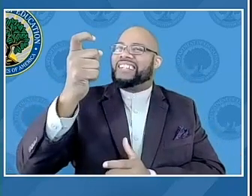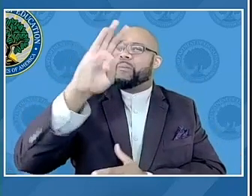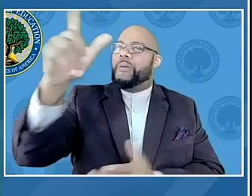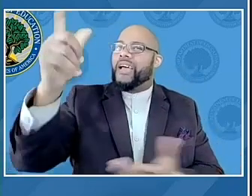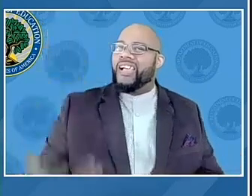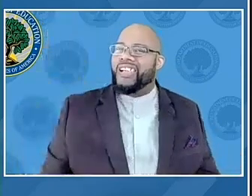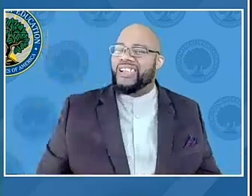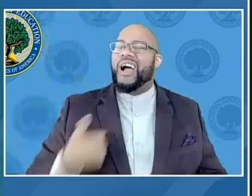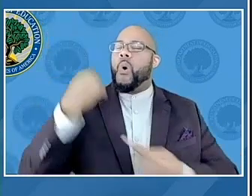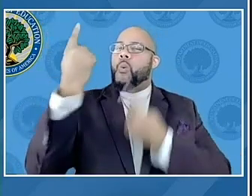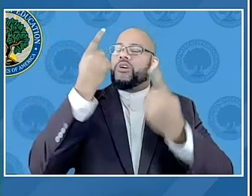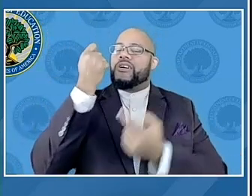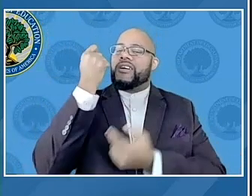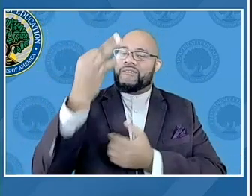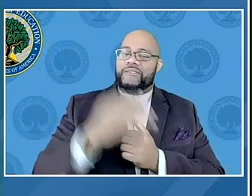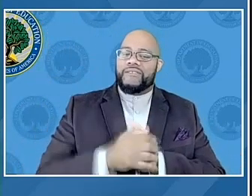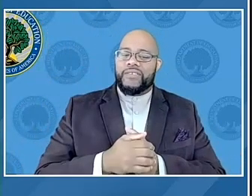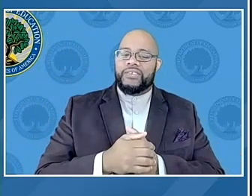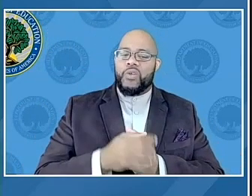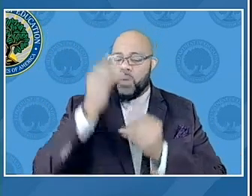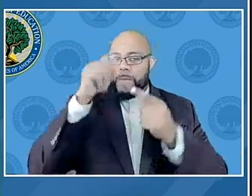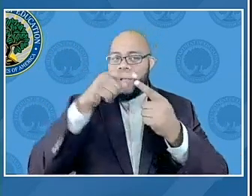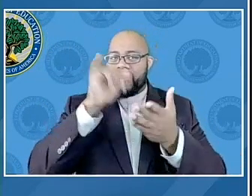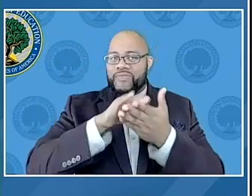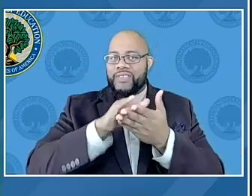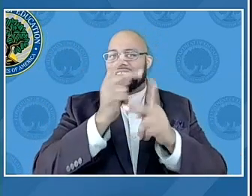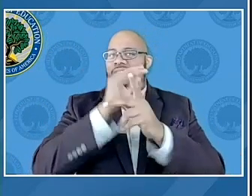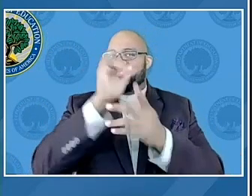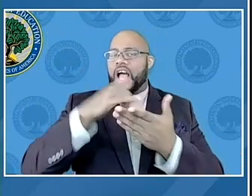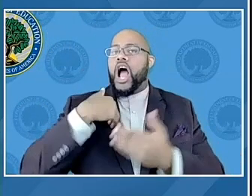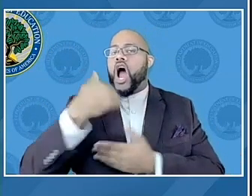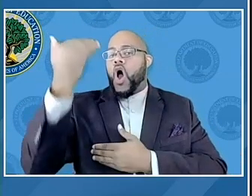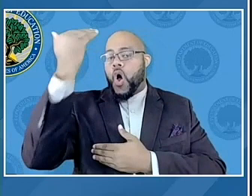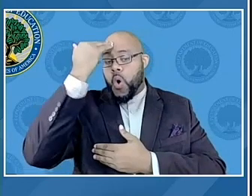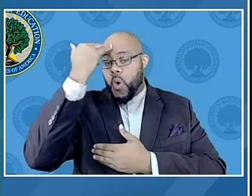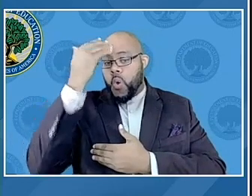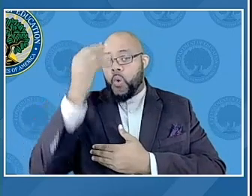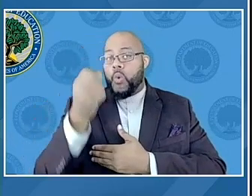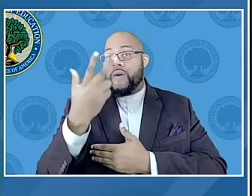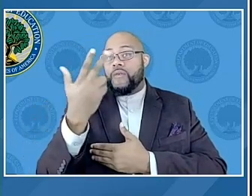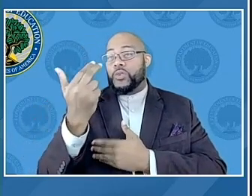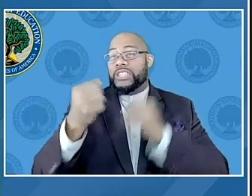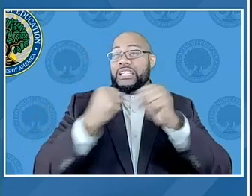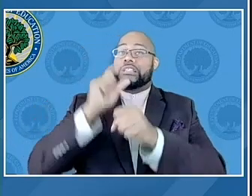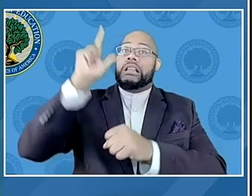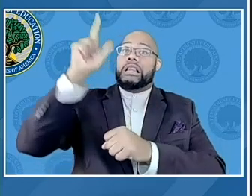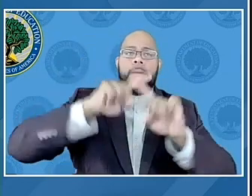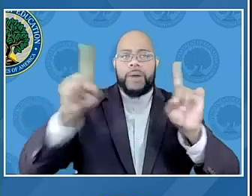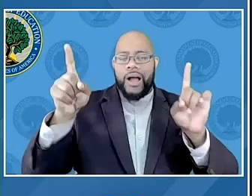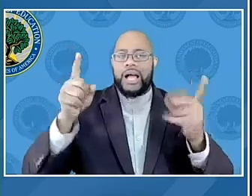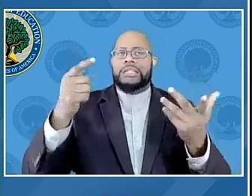any thoughts about taking care of that. I know it's, you know, 12, 13 years down the line, but as one of the- the first